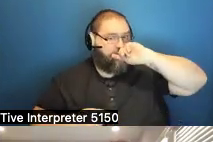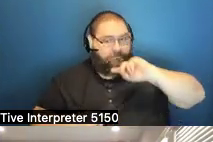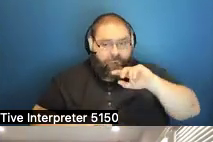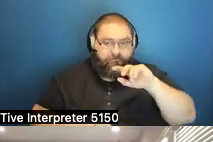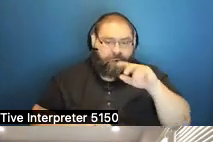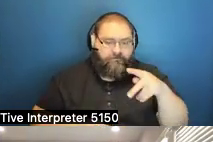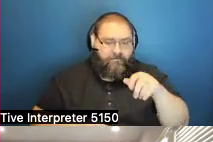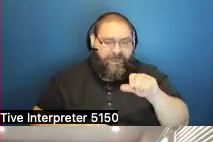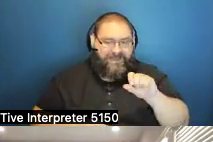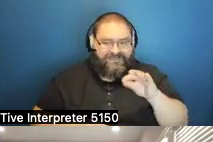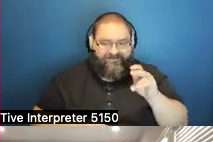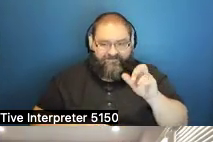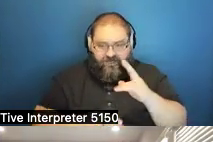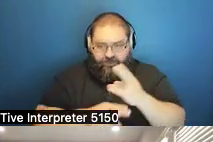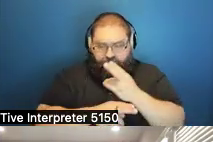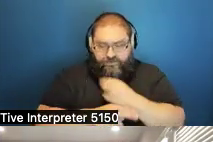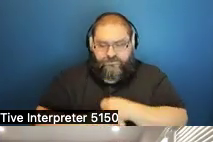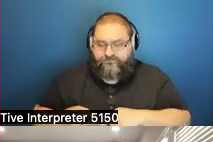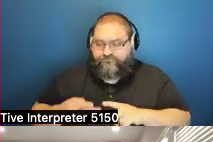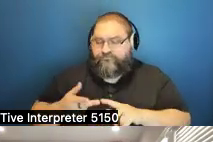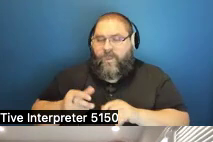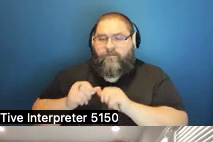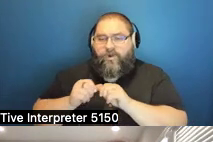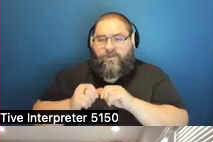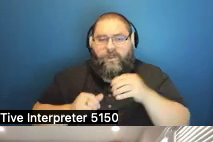19:44:06 Prolong Bagafigen? 19:44:09 These habits…